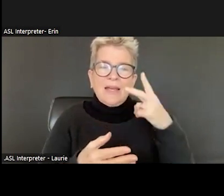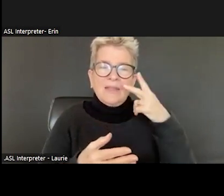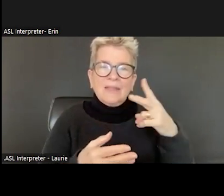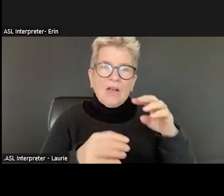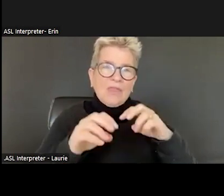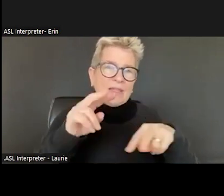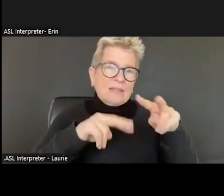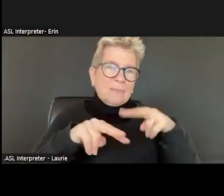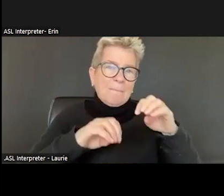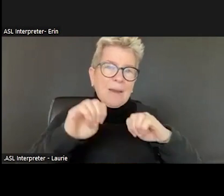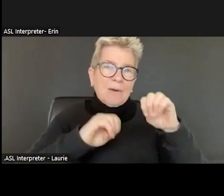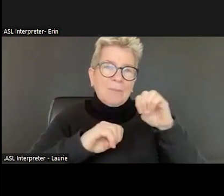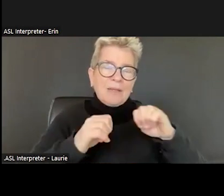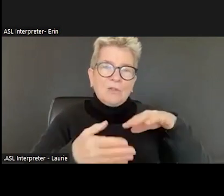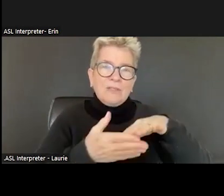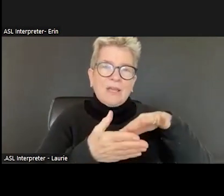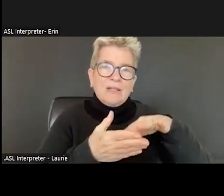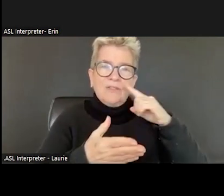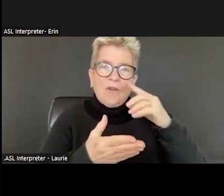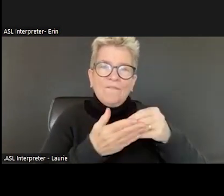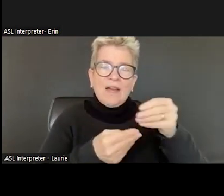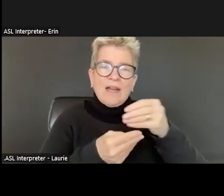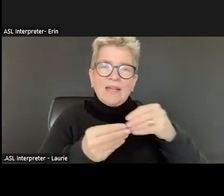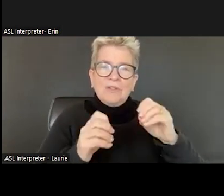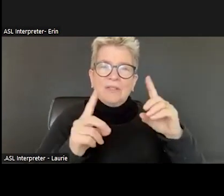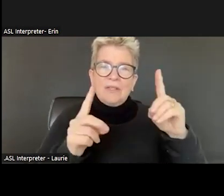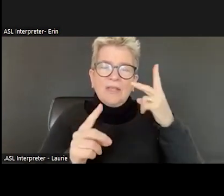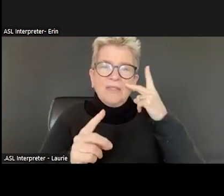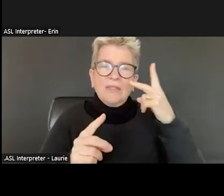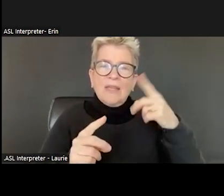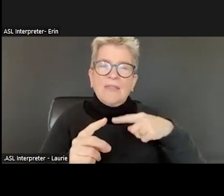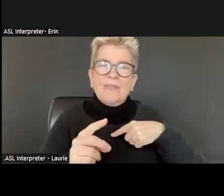financial education and they show that elementary school has really high effects of financial